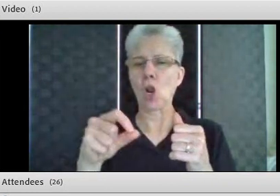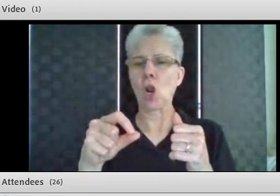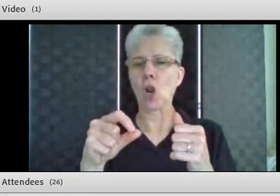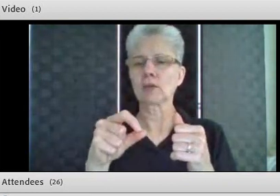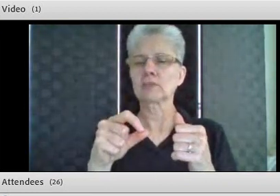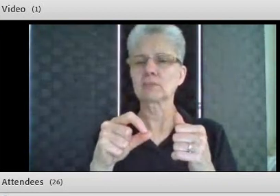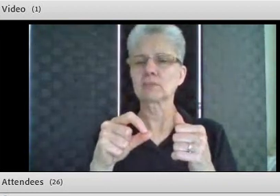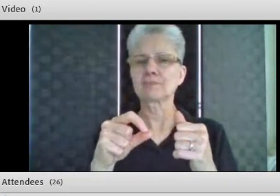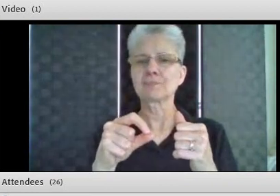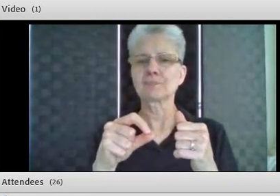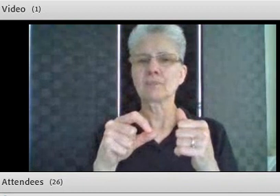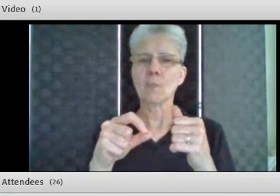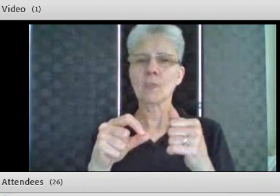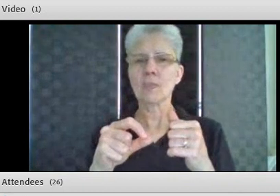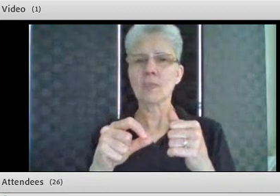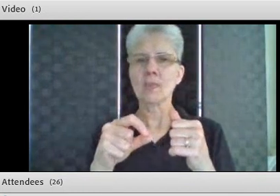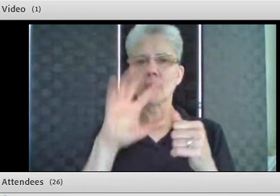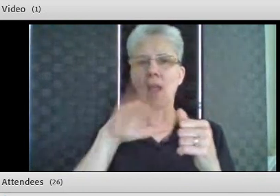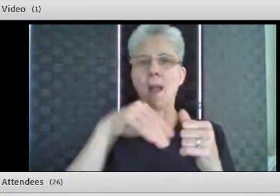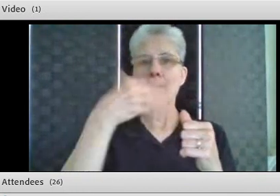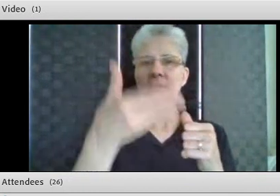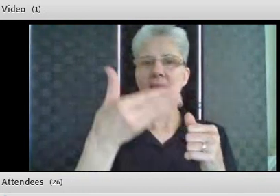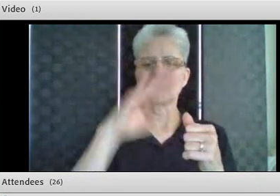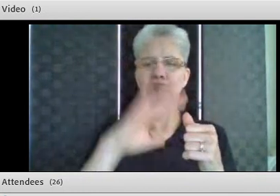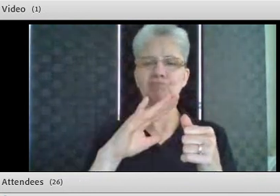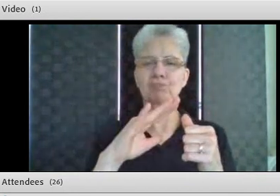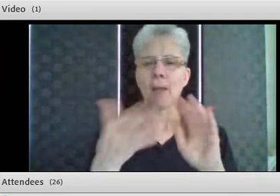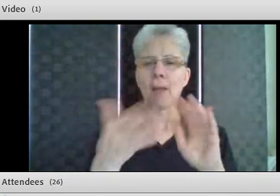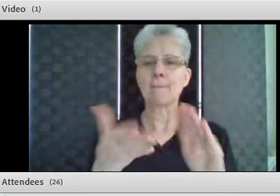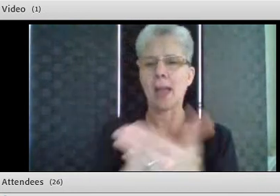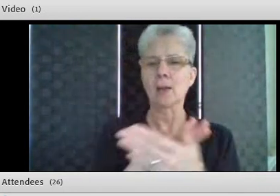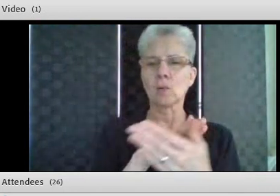have prerecorded every little card backwards, forwards,